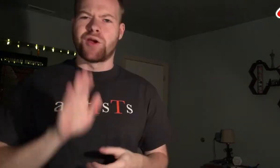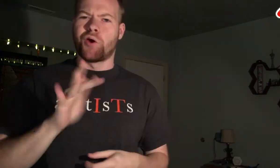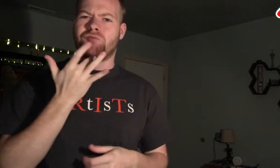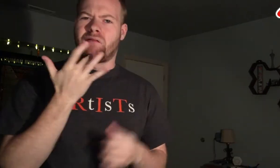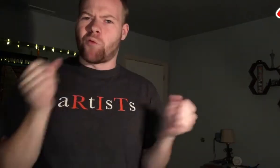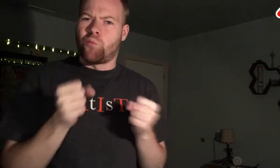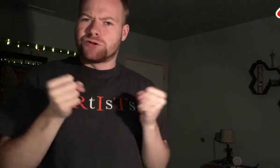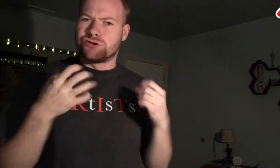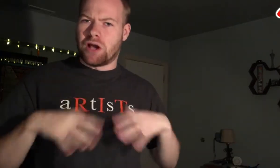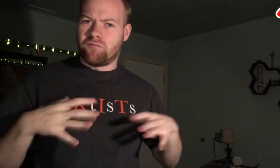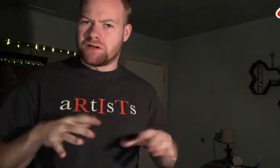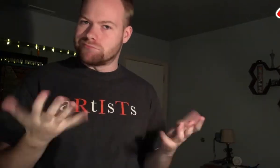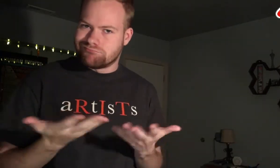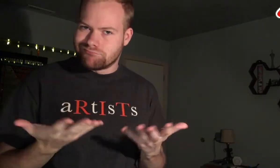1. What's your favorite winter outfit?